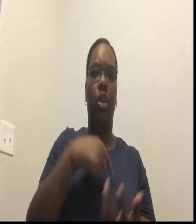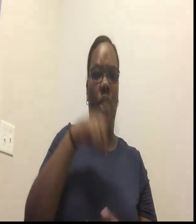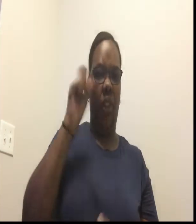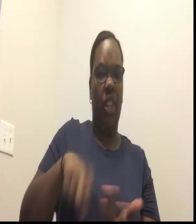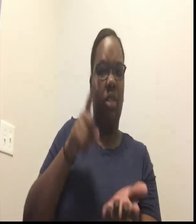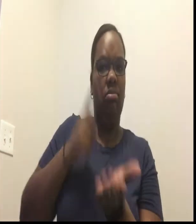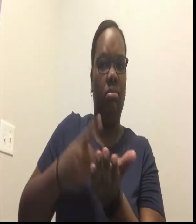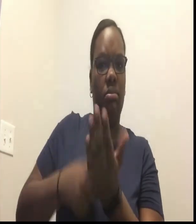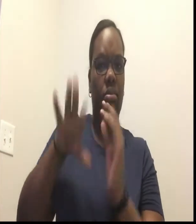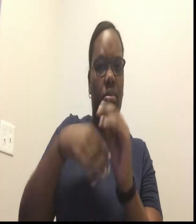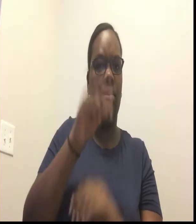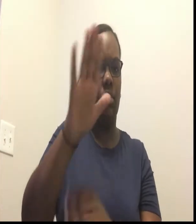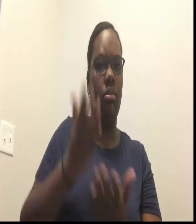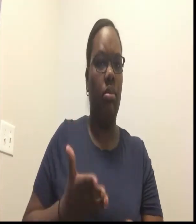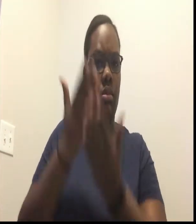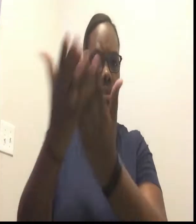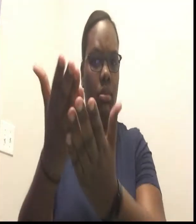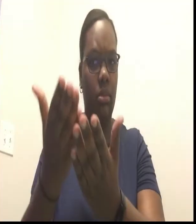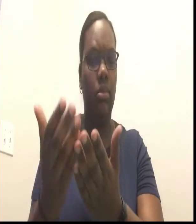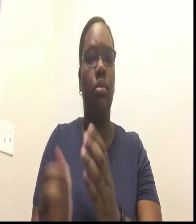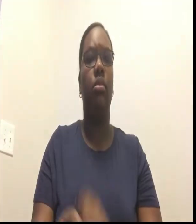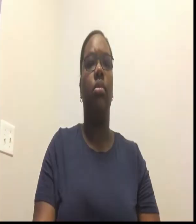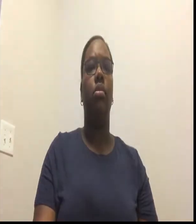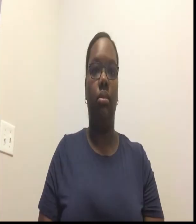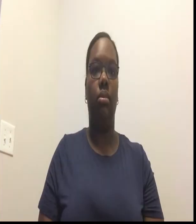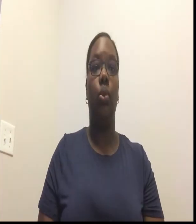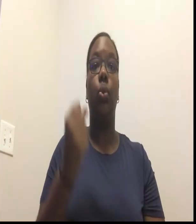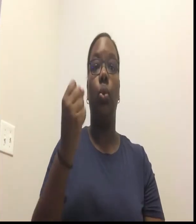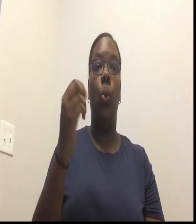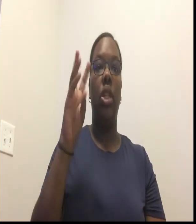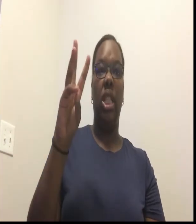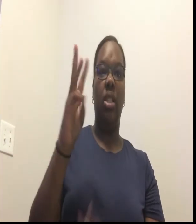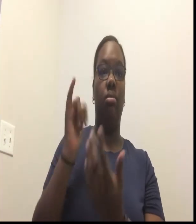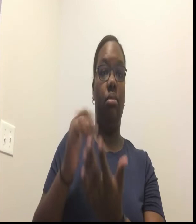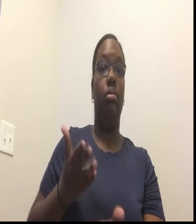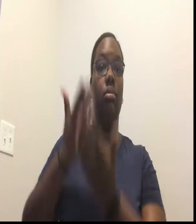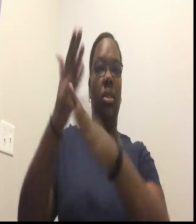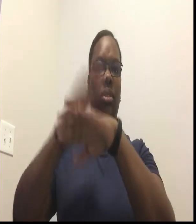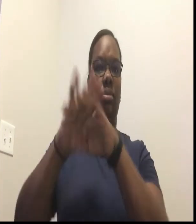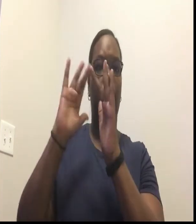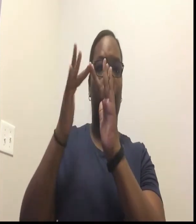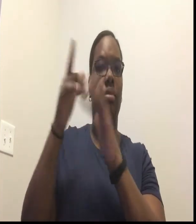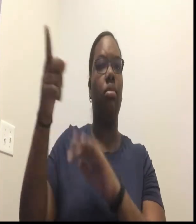motions are on the website and you can look at those and their explanations. Now